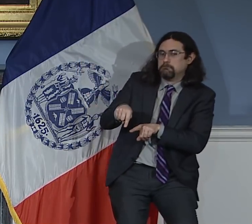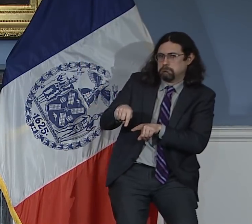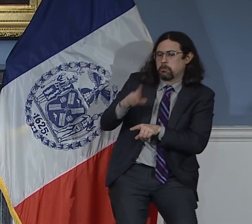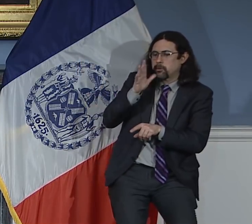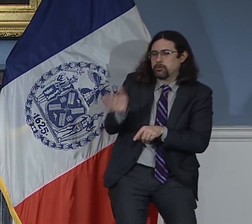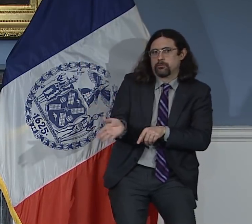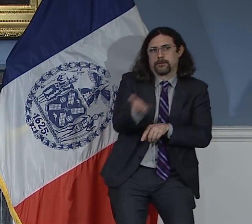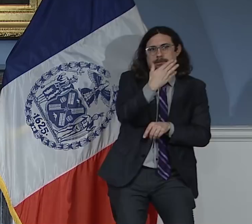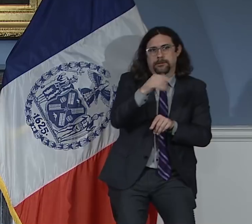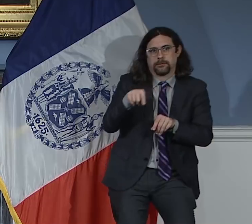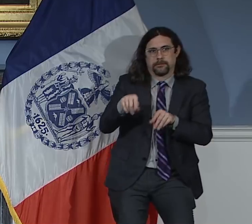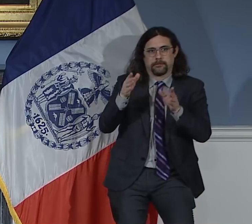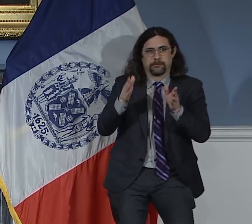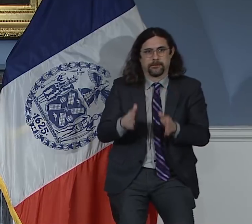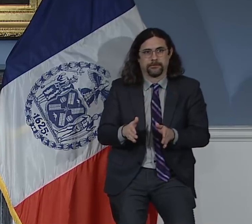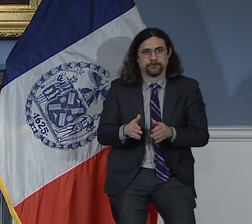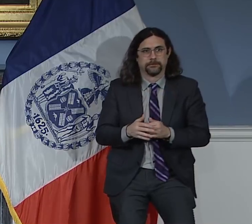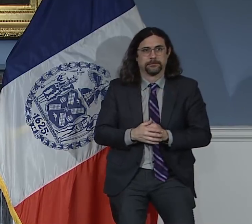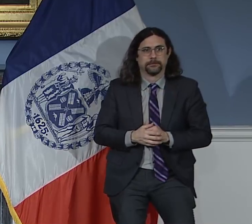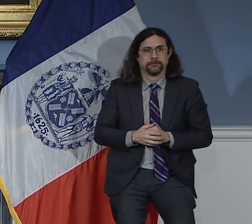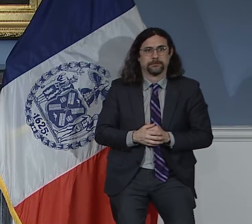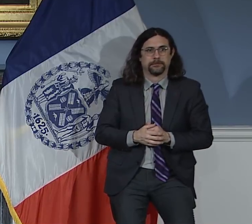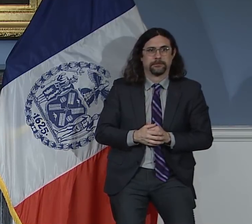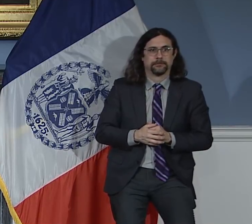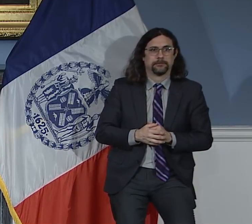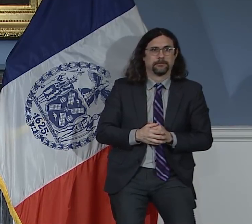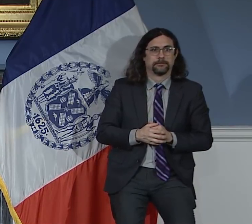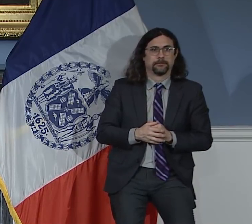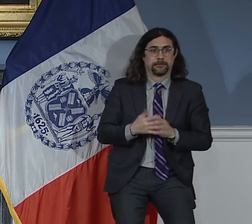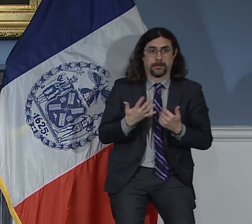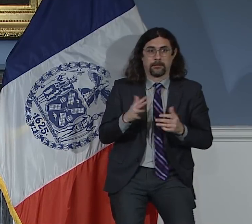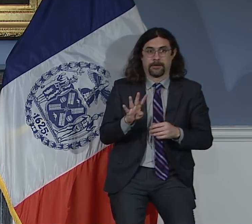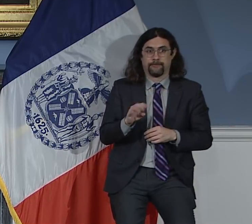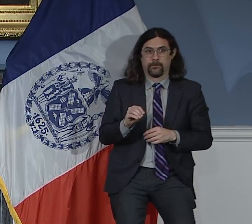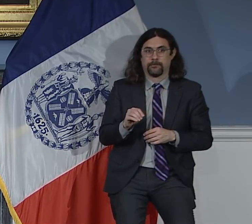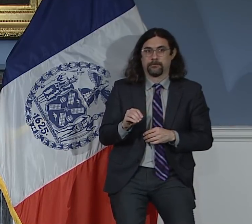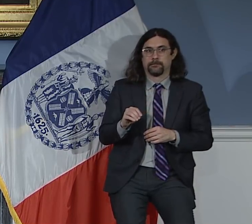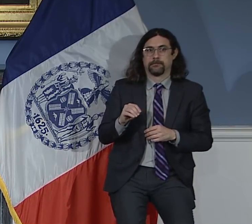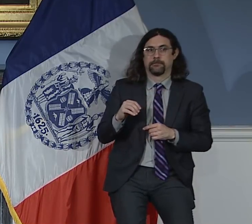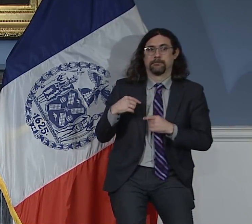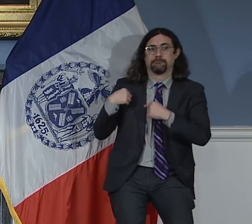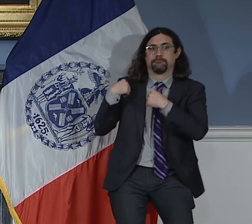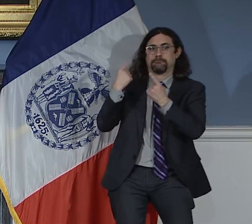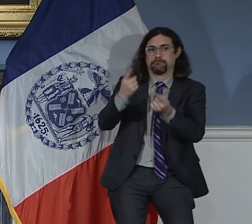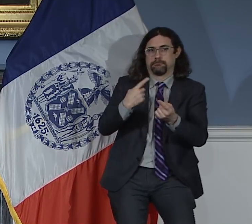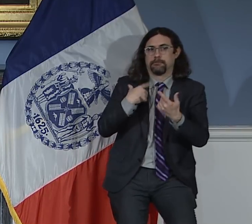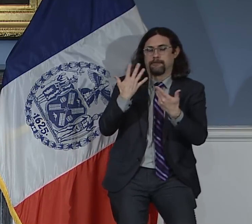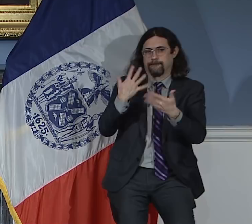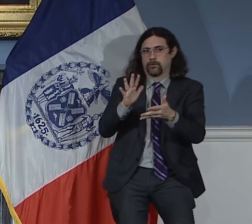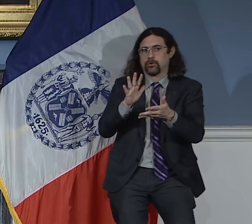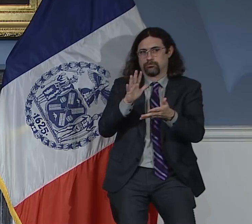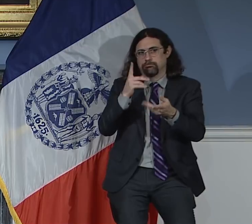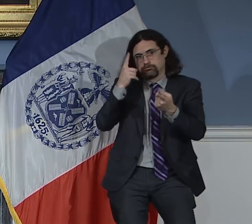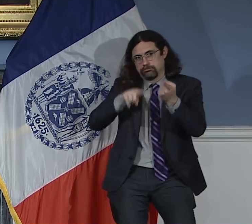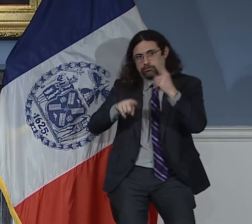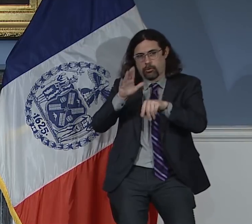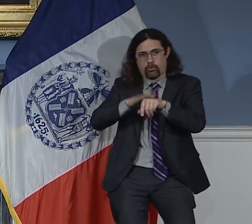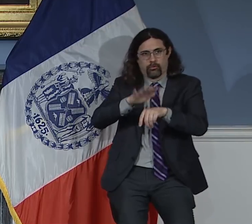0 4NIMATES HAVE BEEN PUT ON THE LI.ST WE ARE AWAITING SIGN-OFF, DEPENDING ON THE